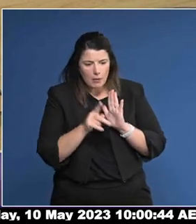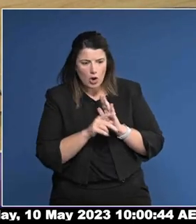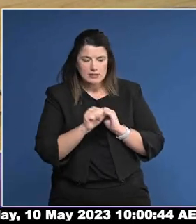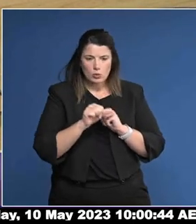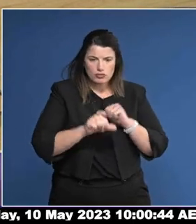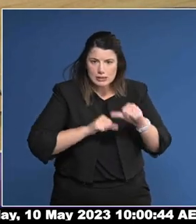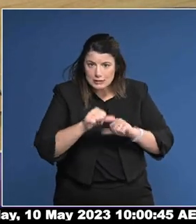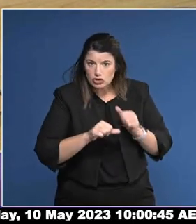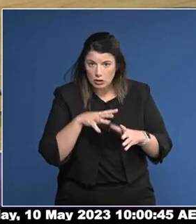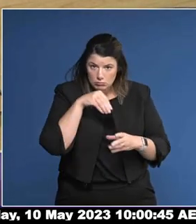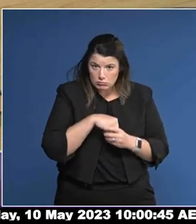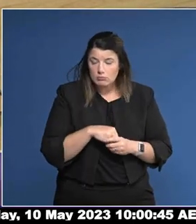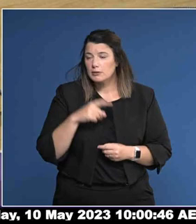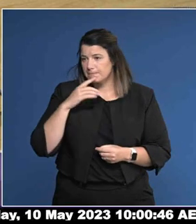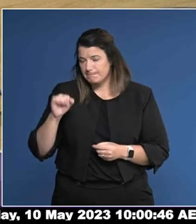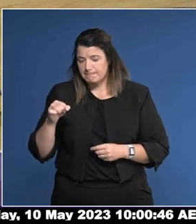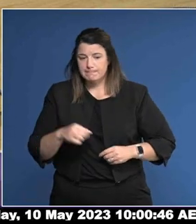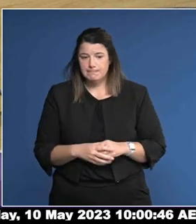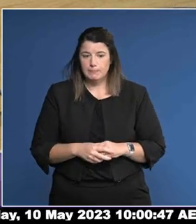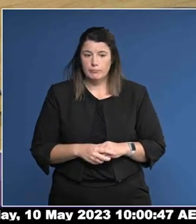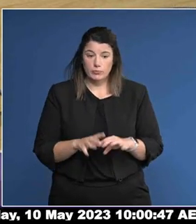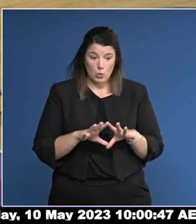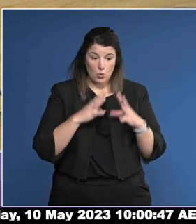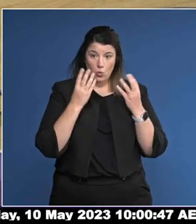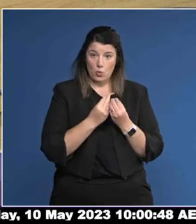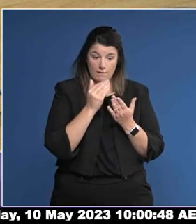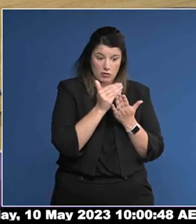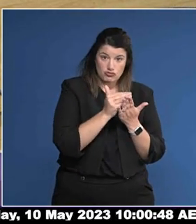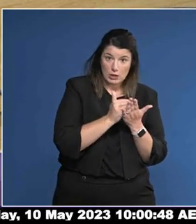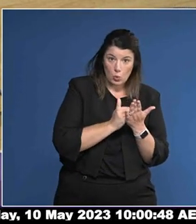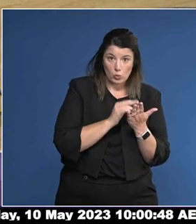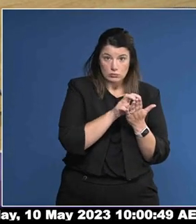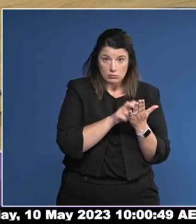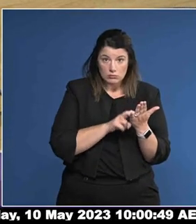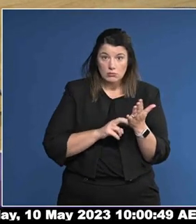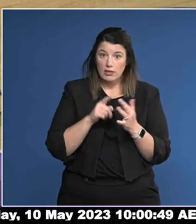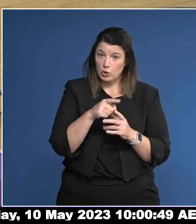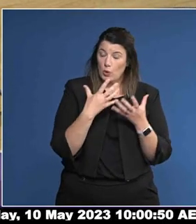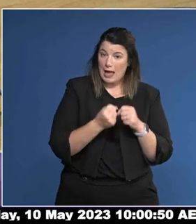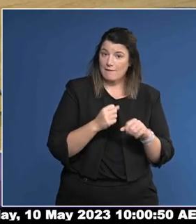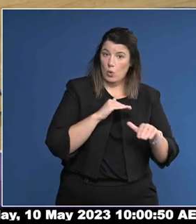Did it include all of the records that the department held in relation to the